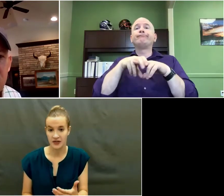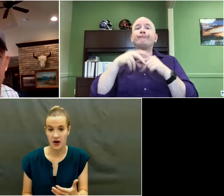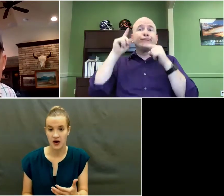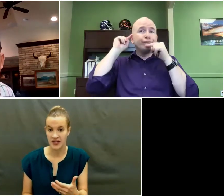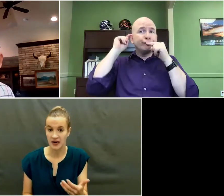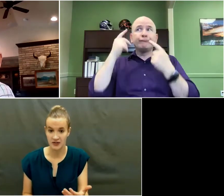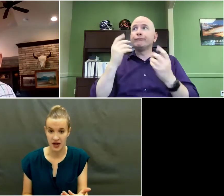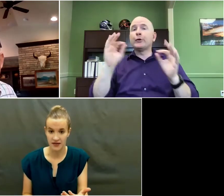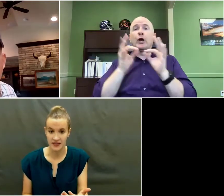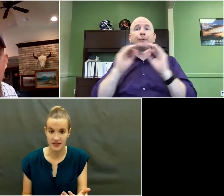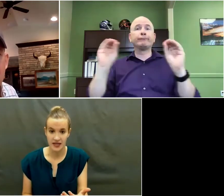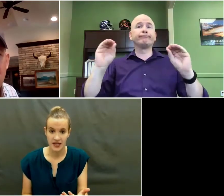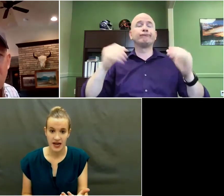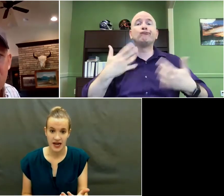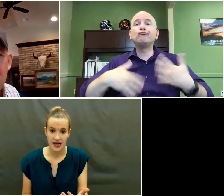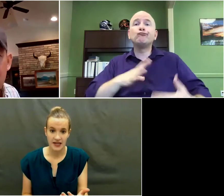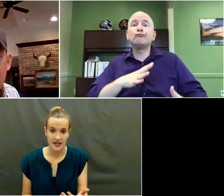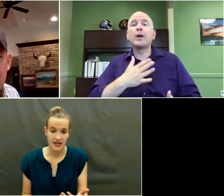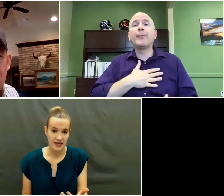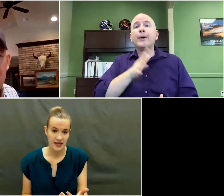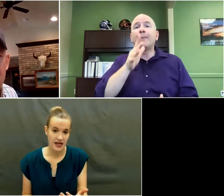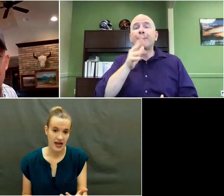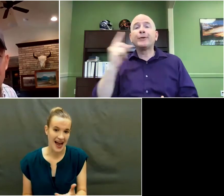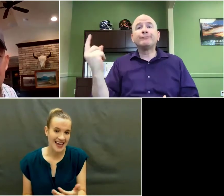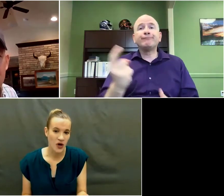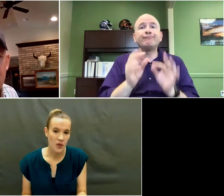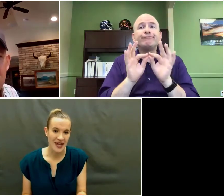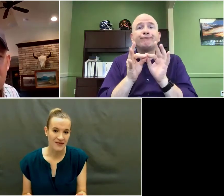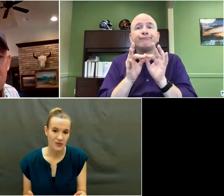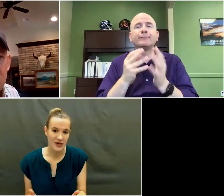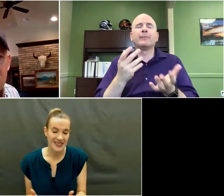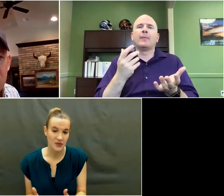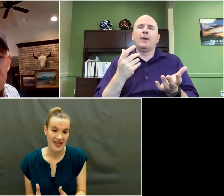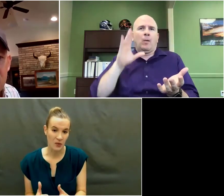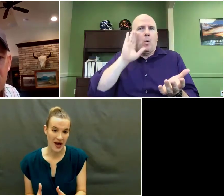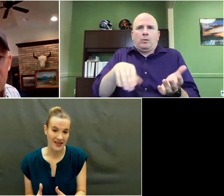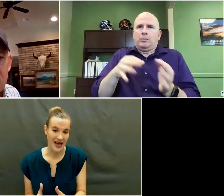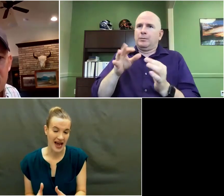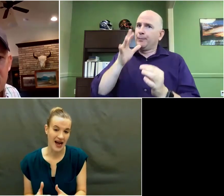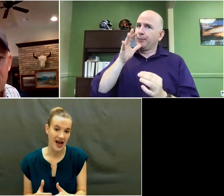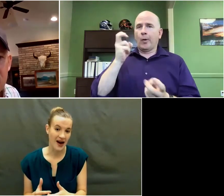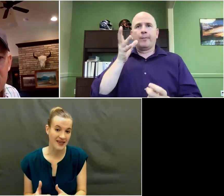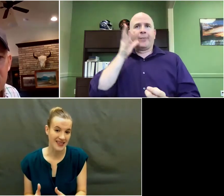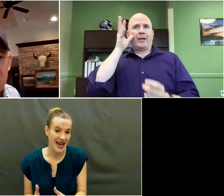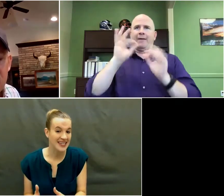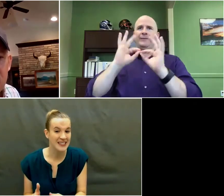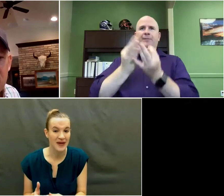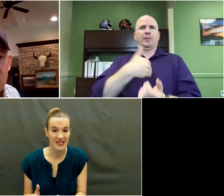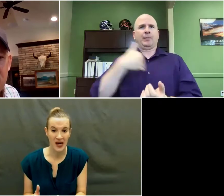call my doctor's office I had no way of really doing that well. I honestly I had to depend on